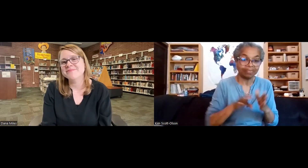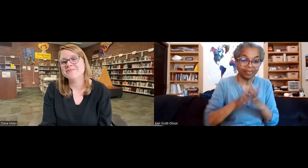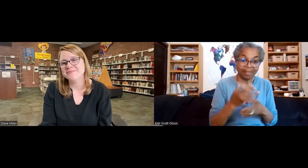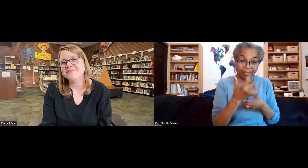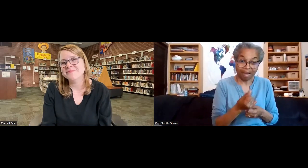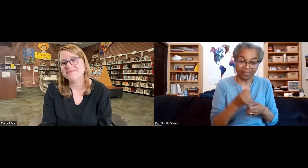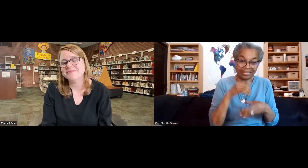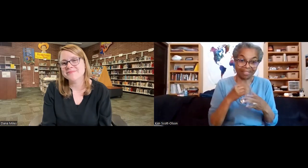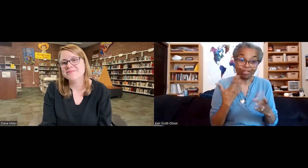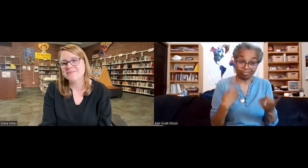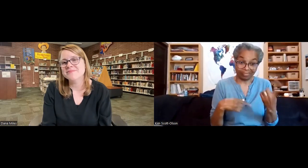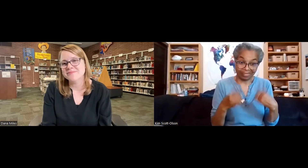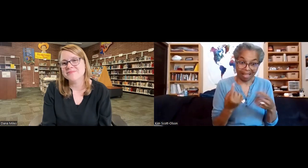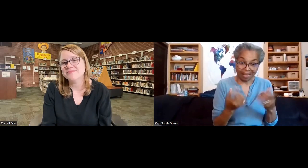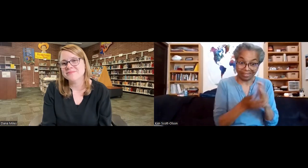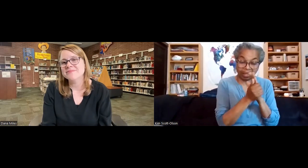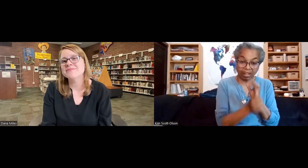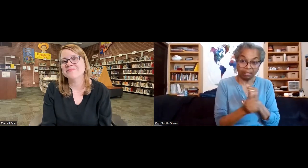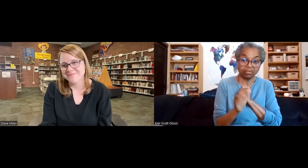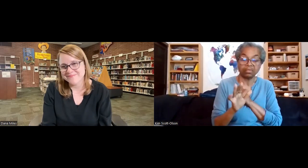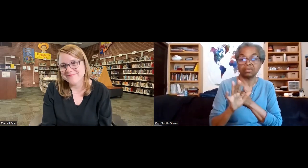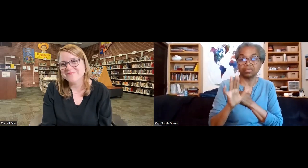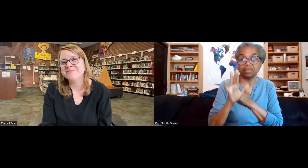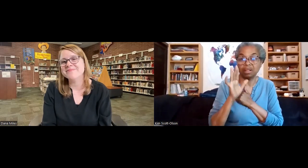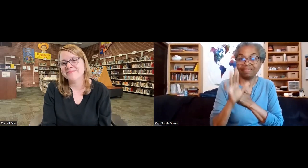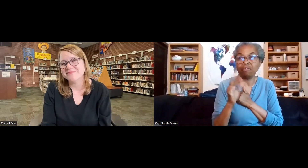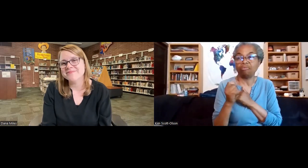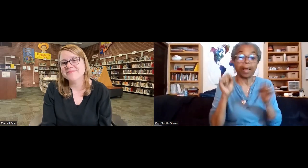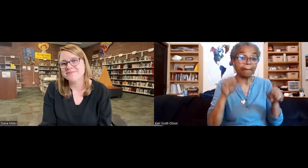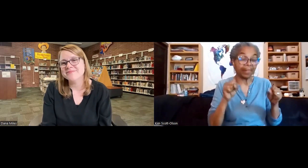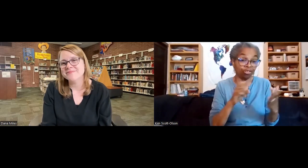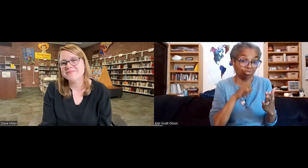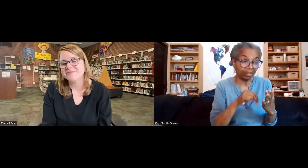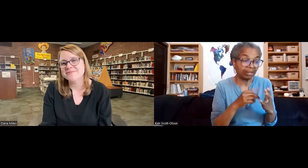and be able to develop confidence in their signing skills.